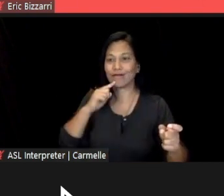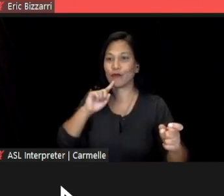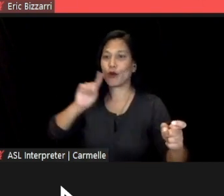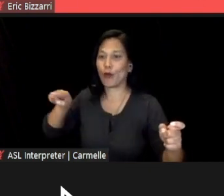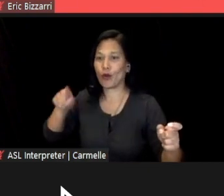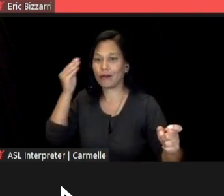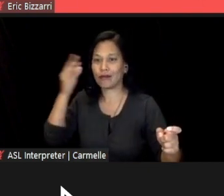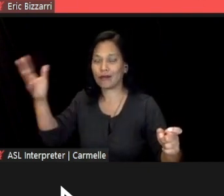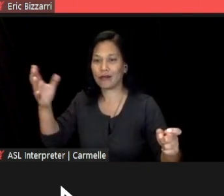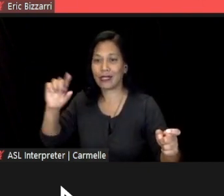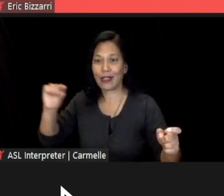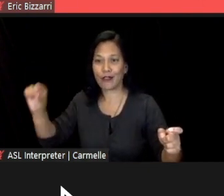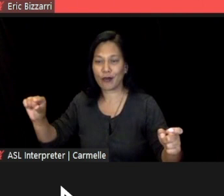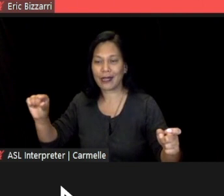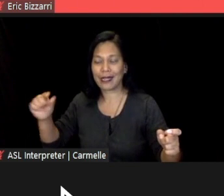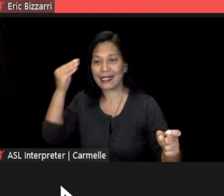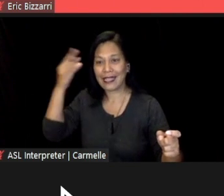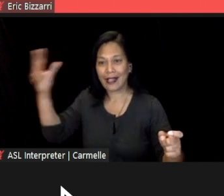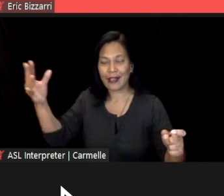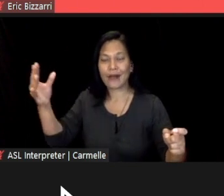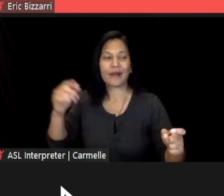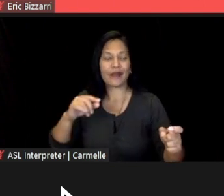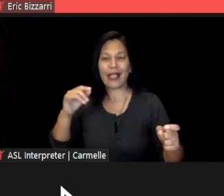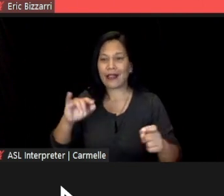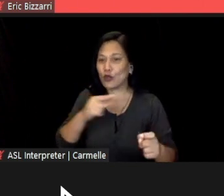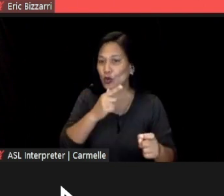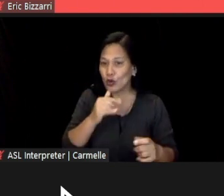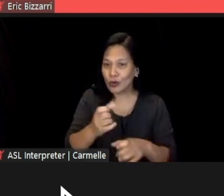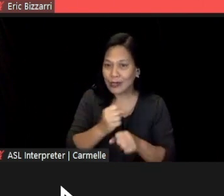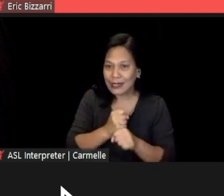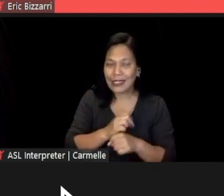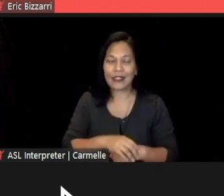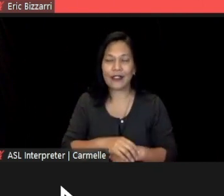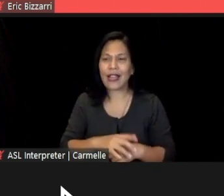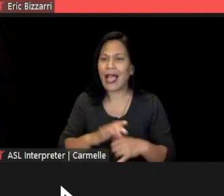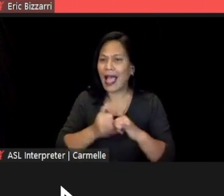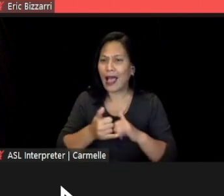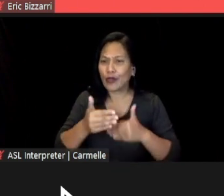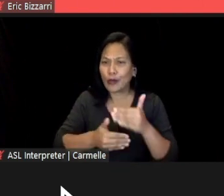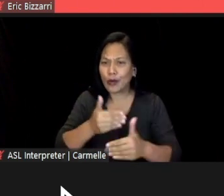And to say that we're doing this on equal footing, everyone has an equal shot at this, at this money.